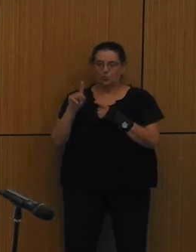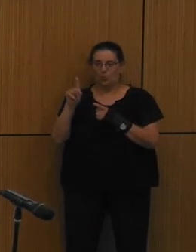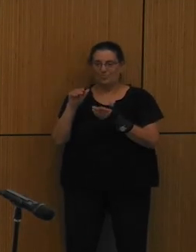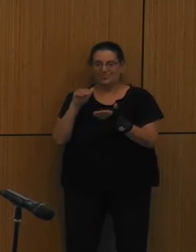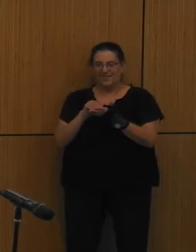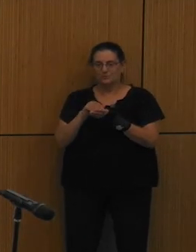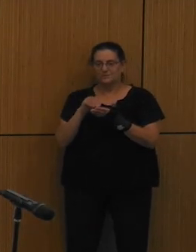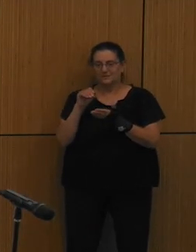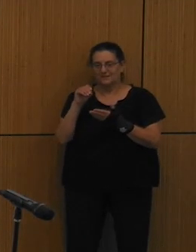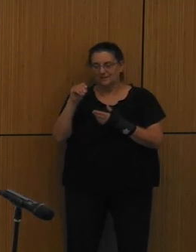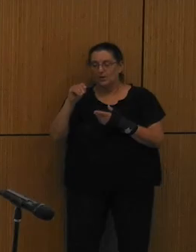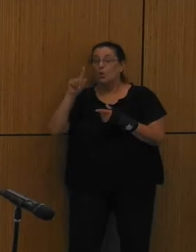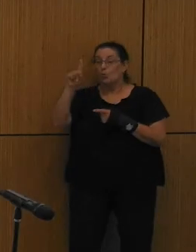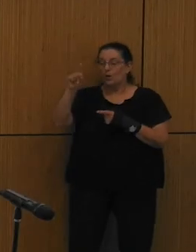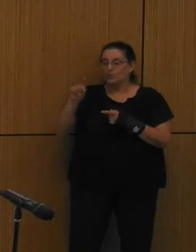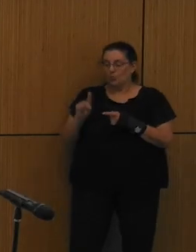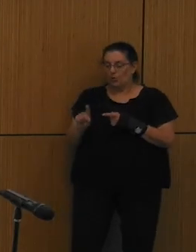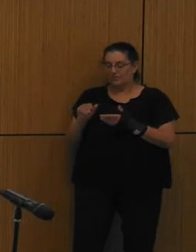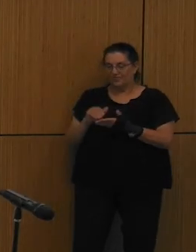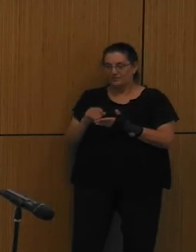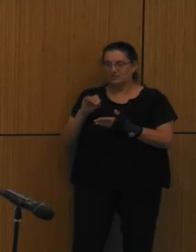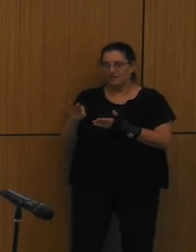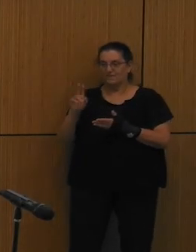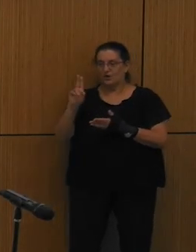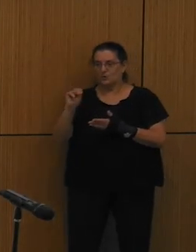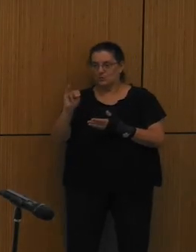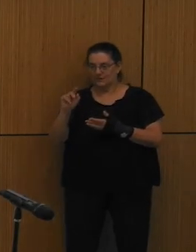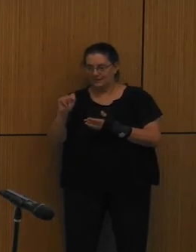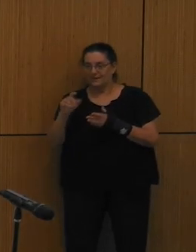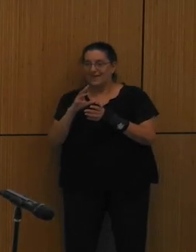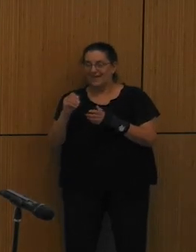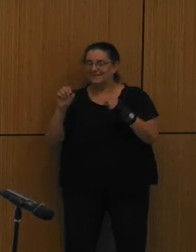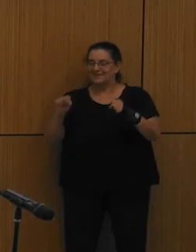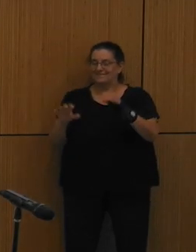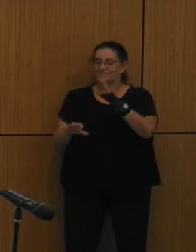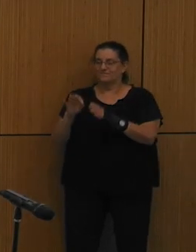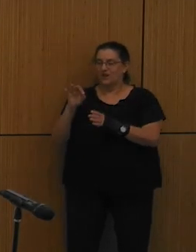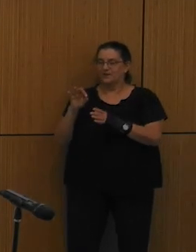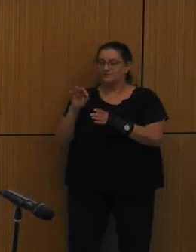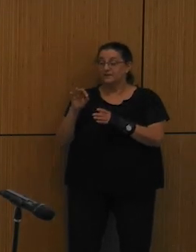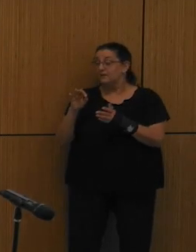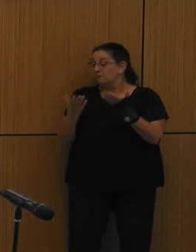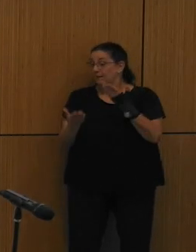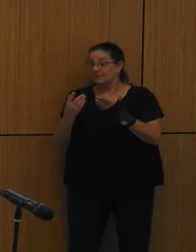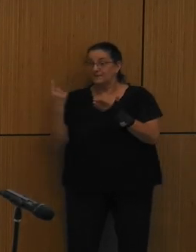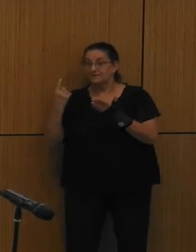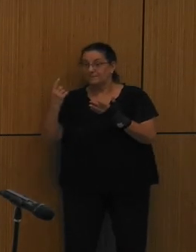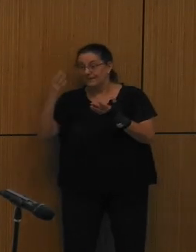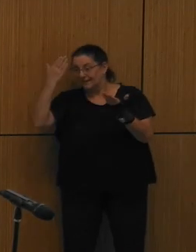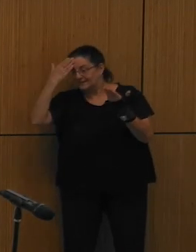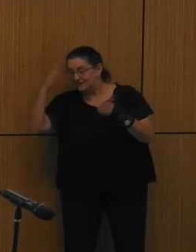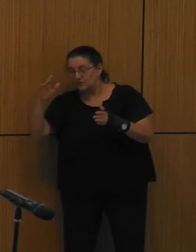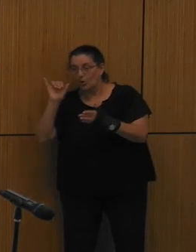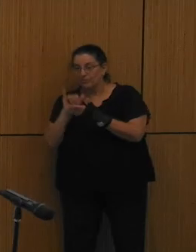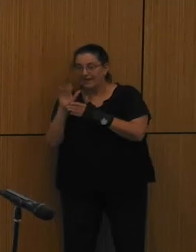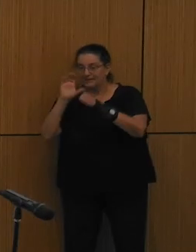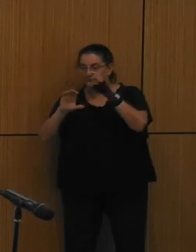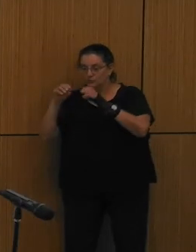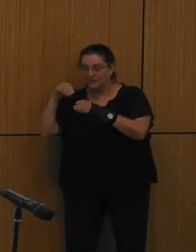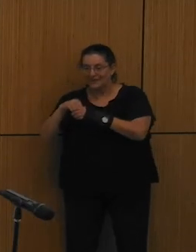and that actually is enough where we can actually pick up a signature of an unknown and actually be able to tell you the chemical formula of that unknown.